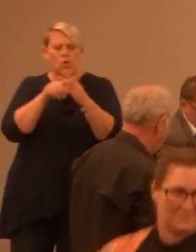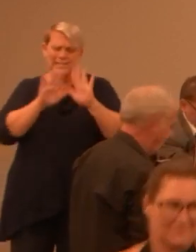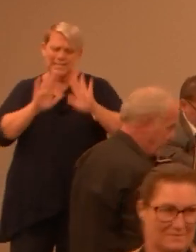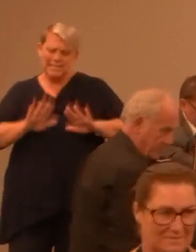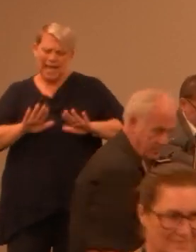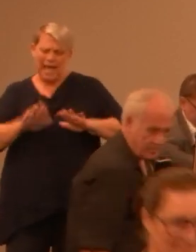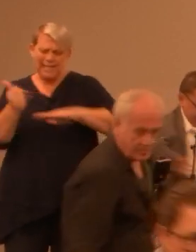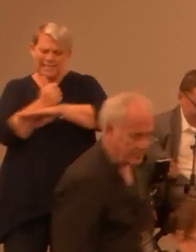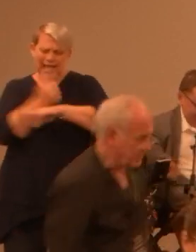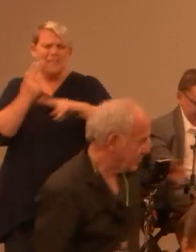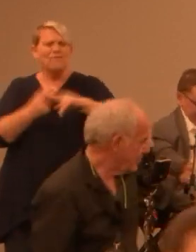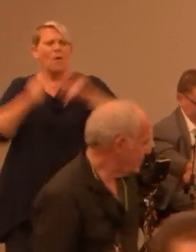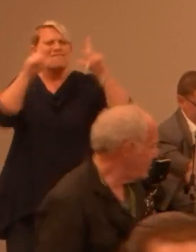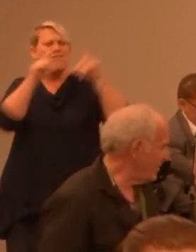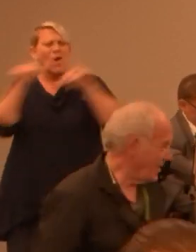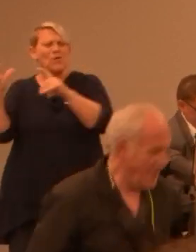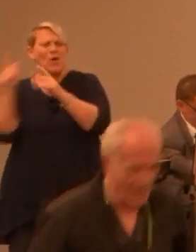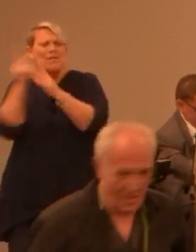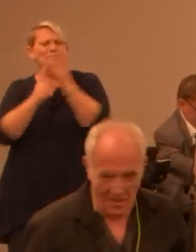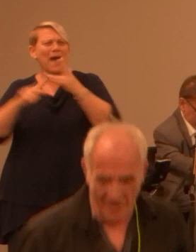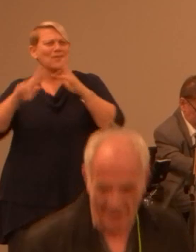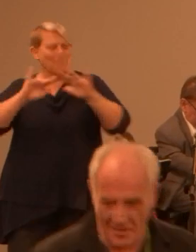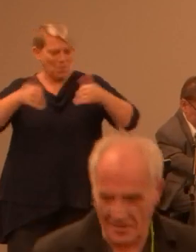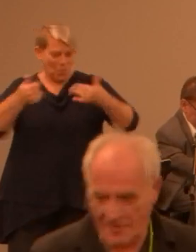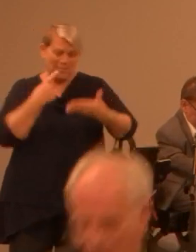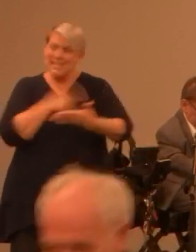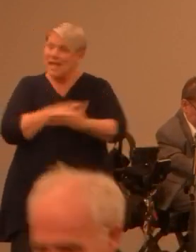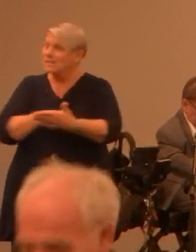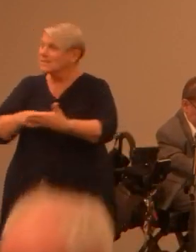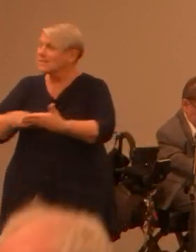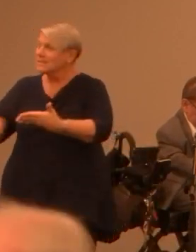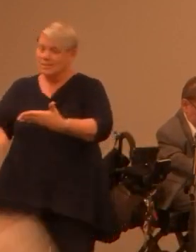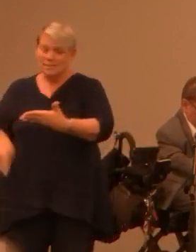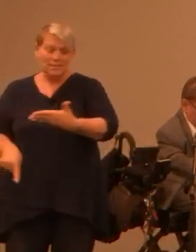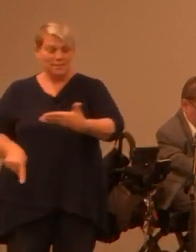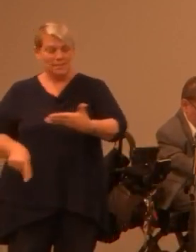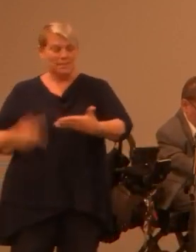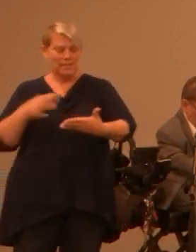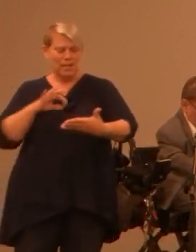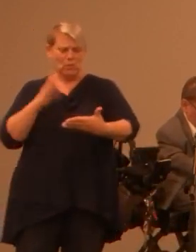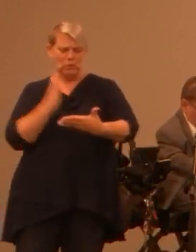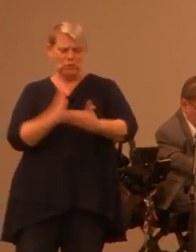Jordan: I'm not sure if that means I just sit here